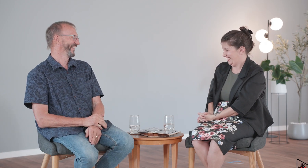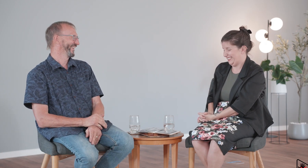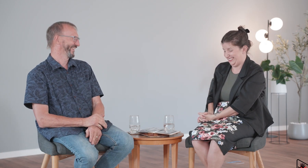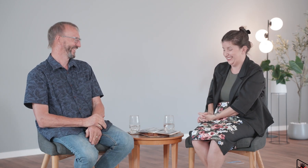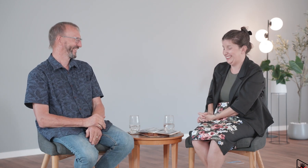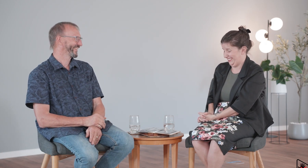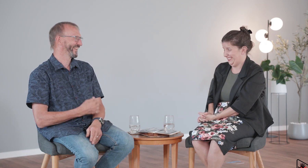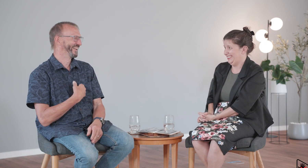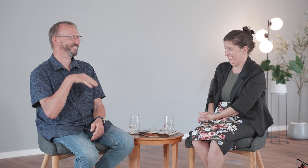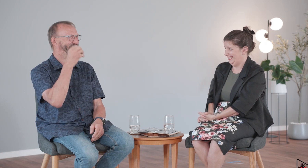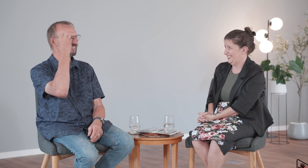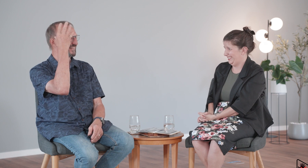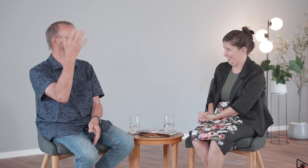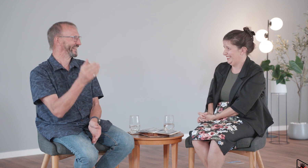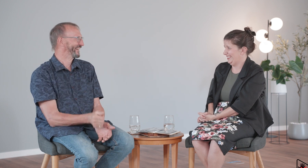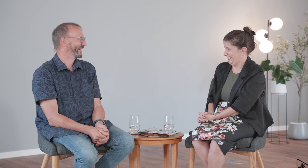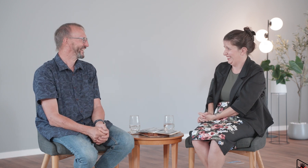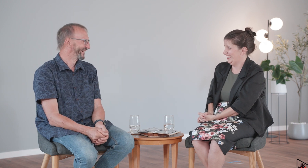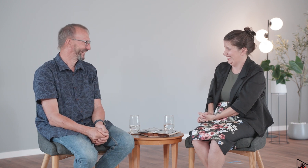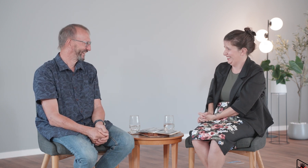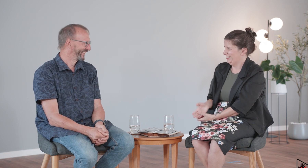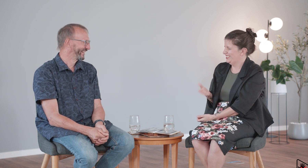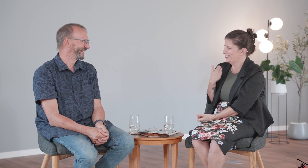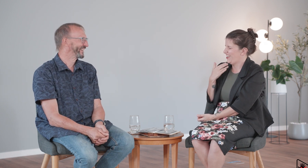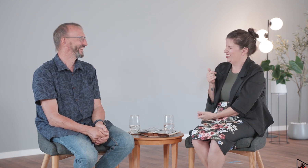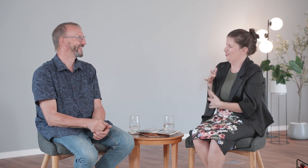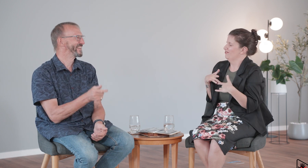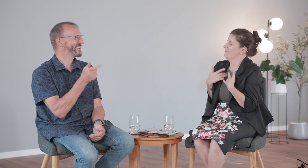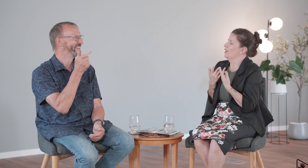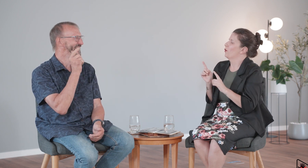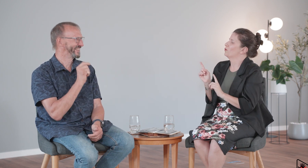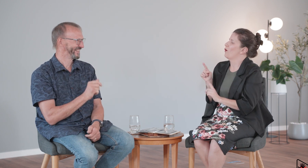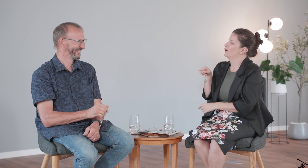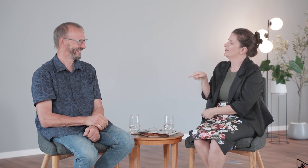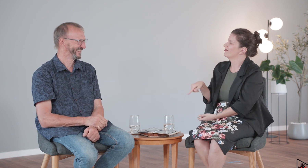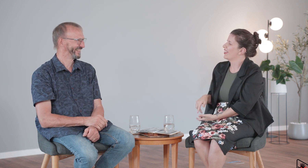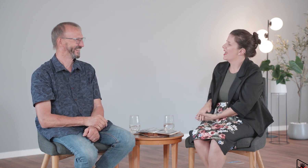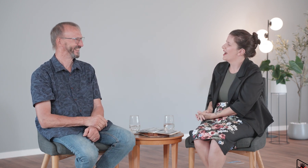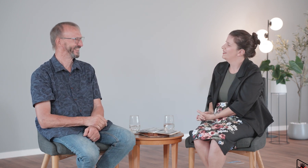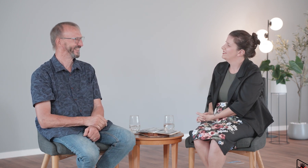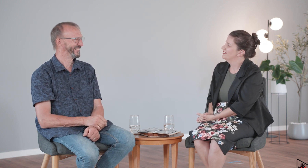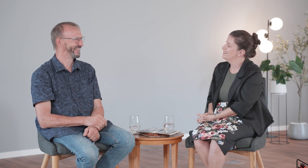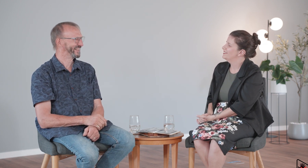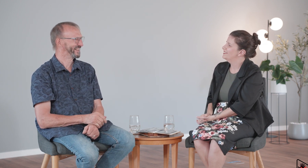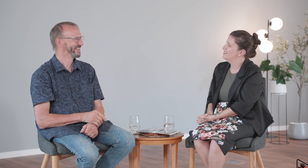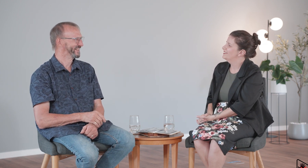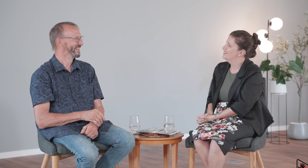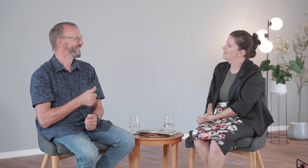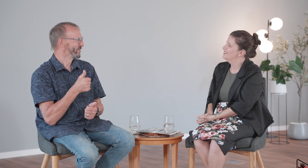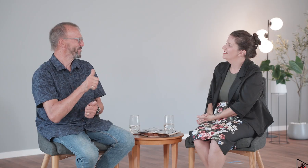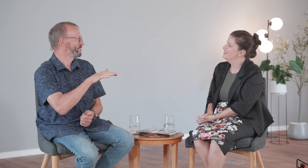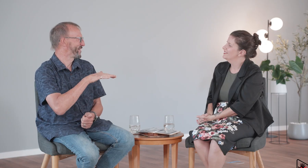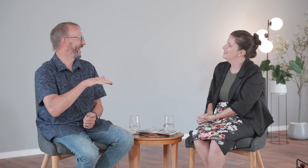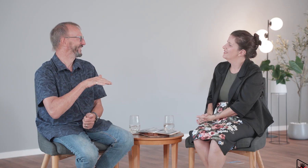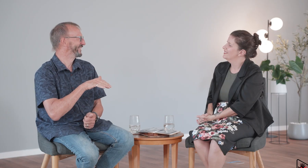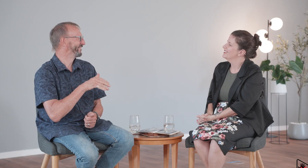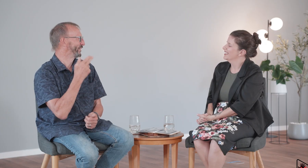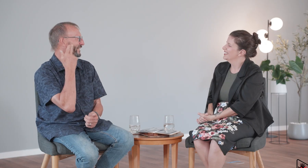work. I'll never forget that. And so, how did you feel working there? It was a really good place to